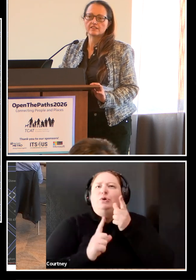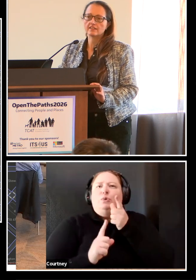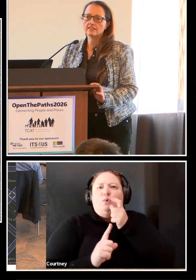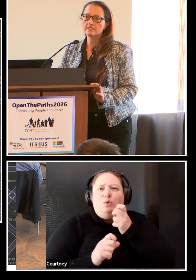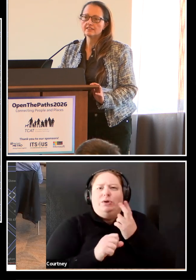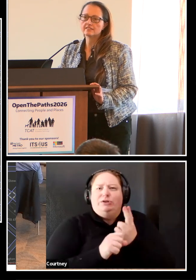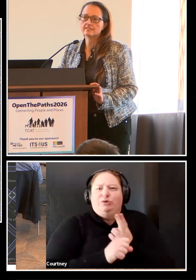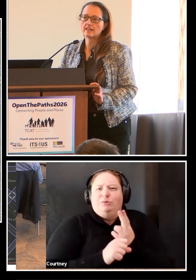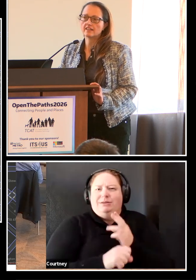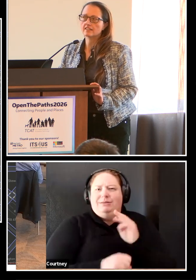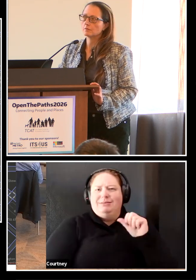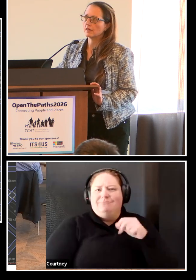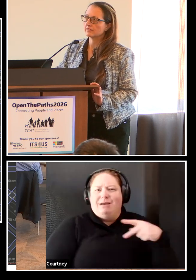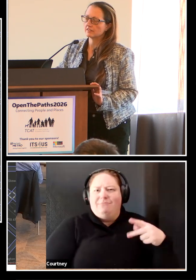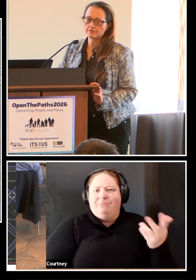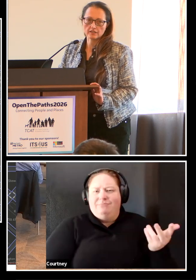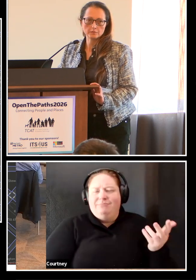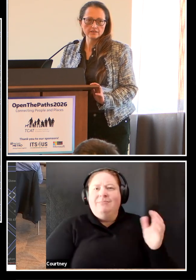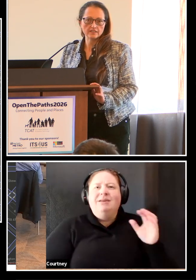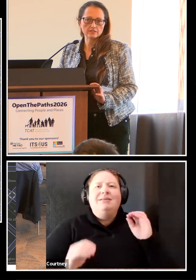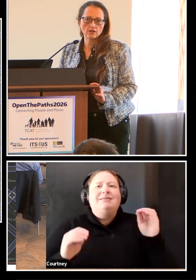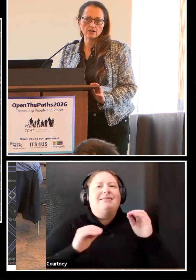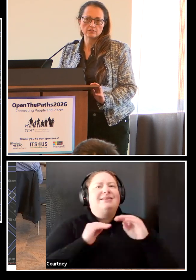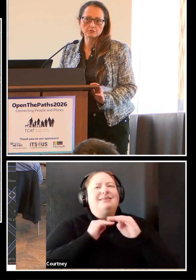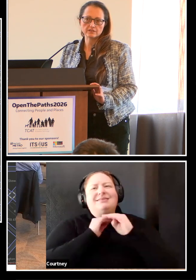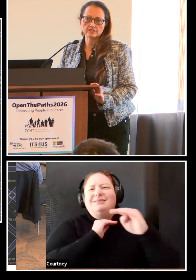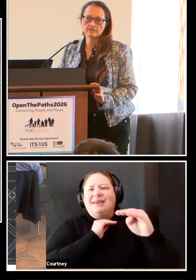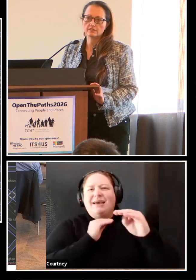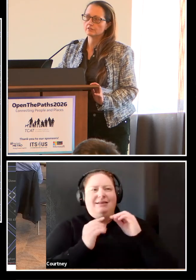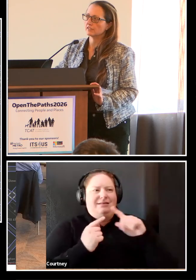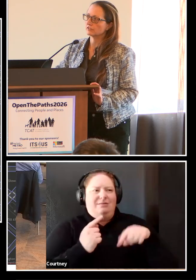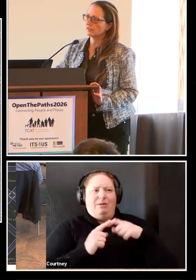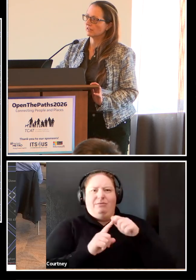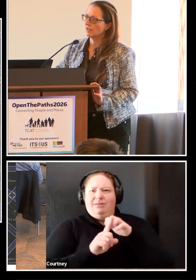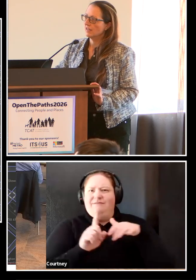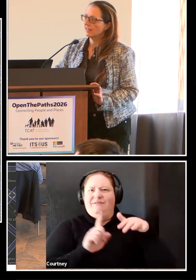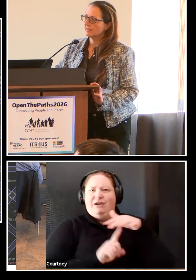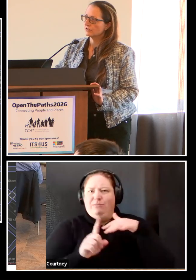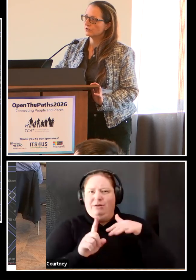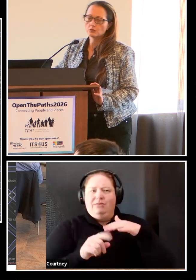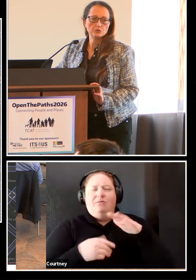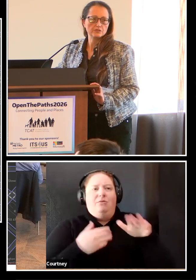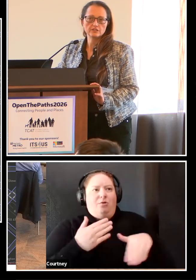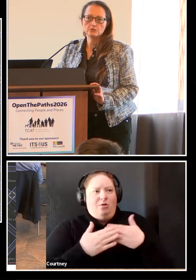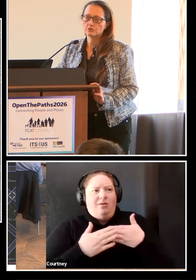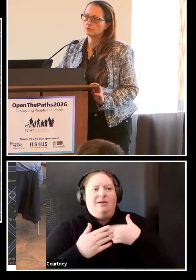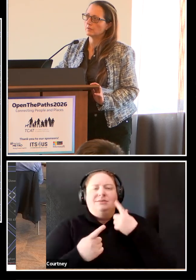that nothing is static about the environment. It's all with consideration to who the user